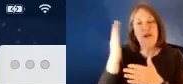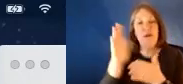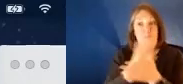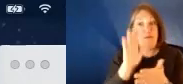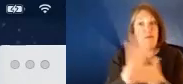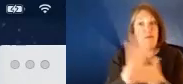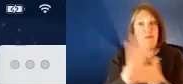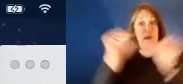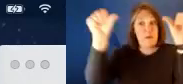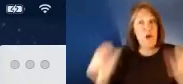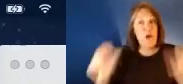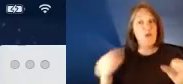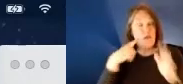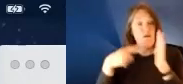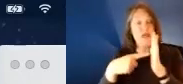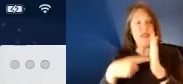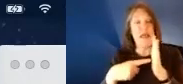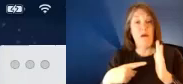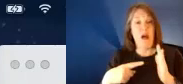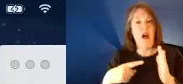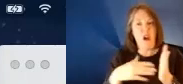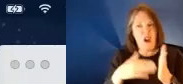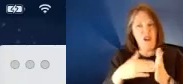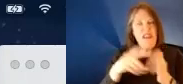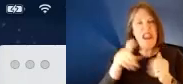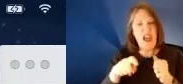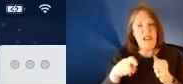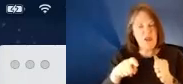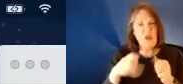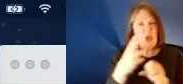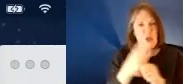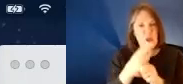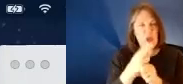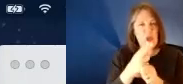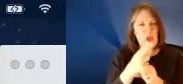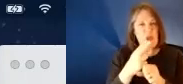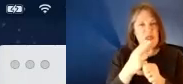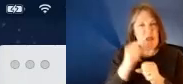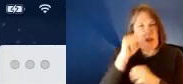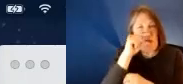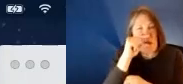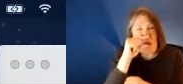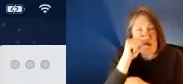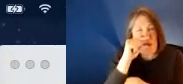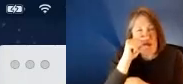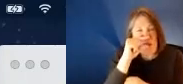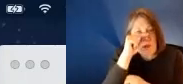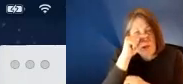06:58:02 for example, have often had to resort to using the smallest possible font size in